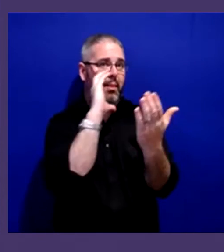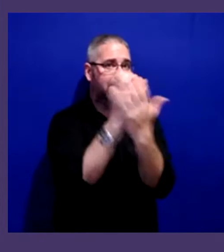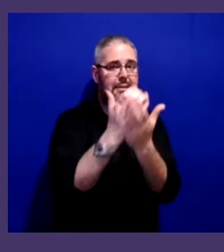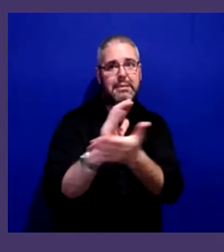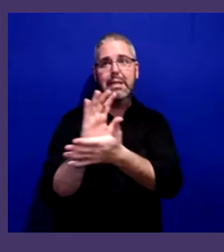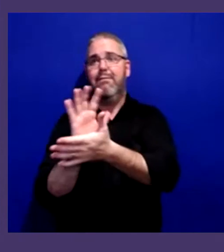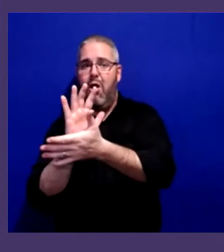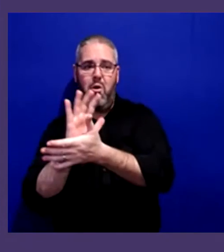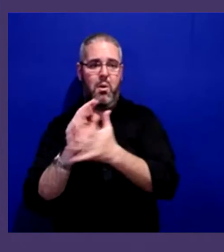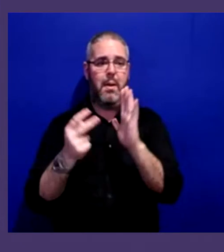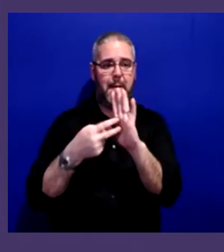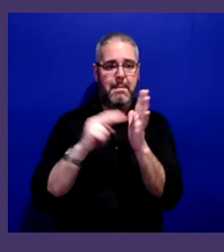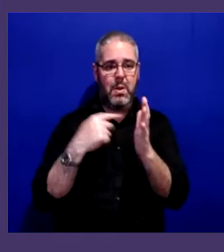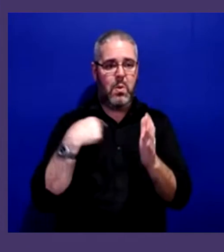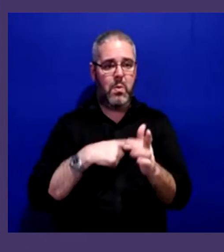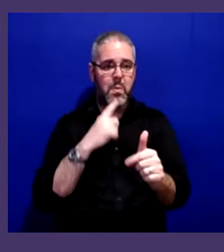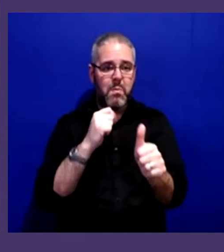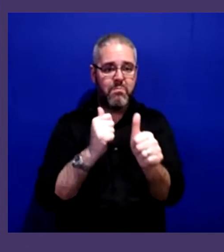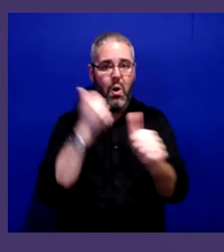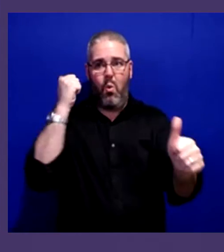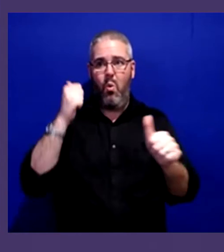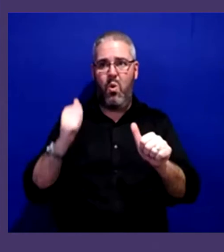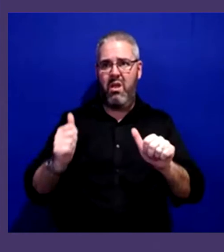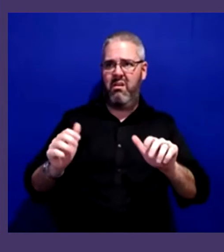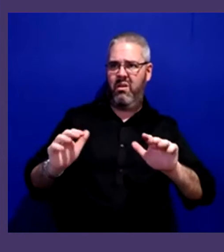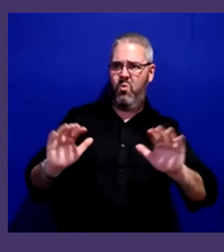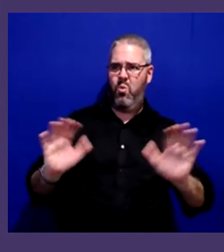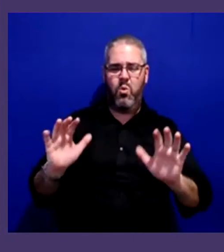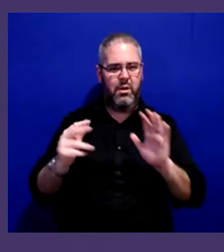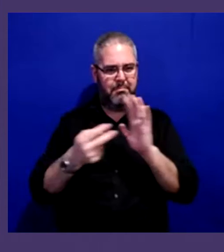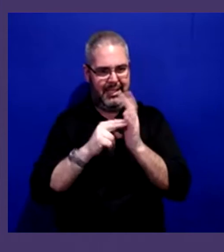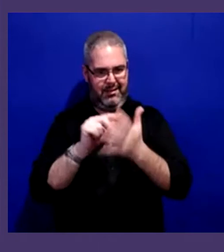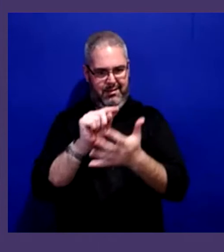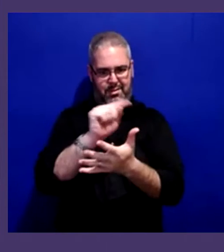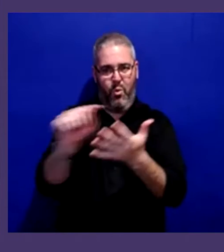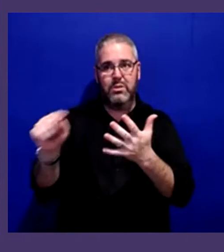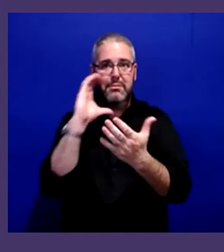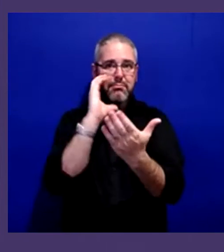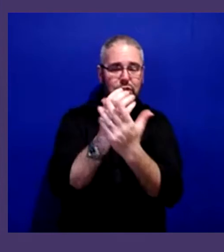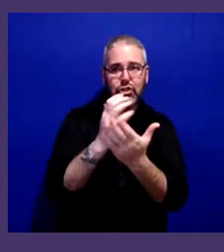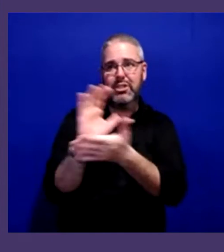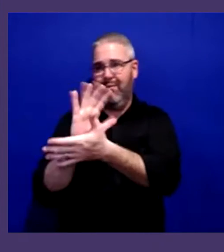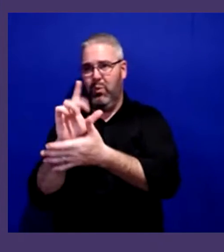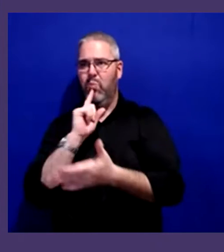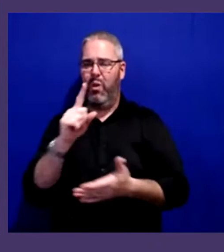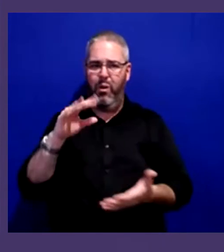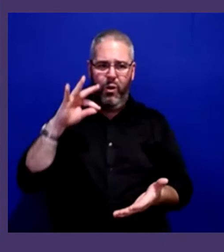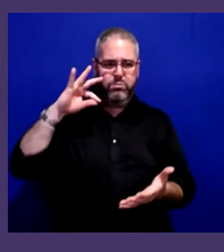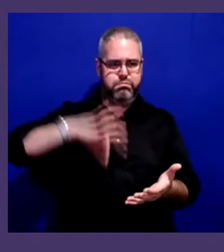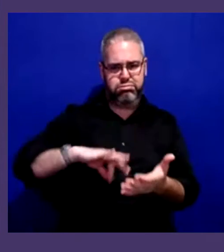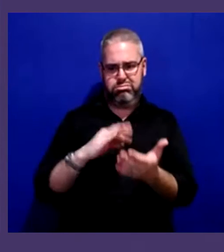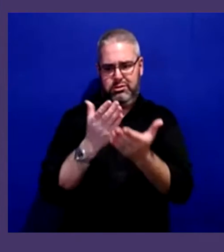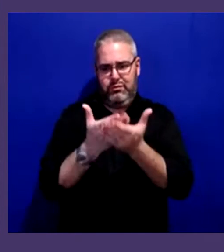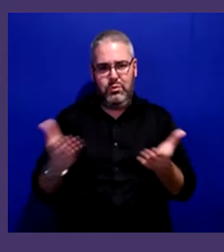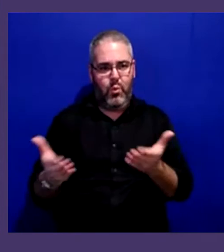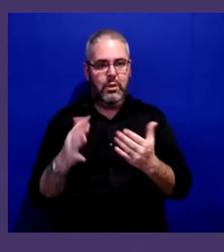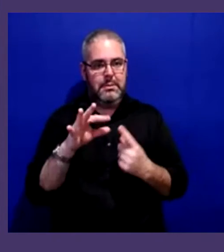should avoid those things altogether. But those things can be really helpful resources, especially when people who are neurodivergent